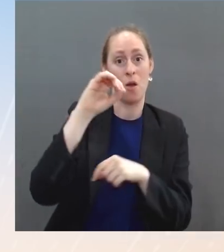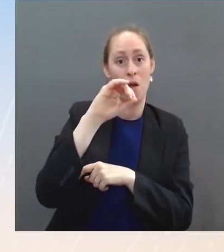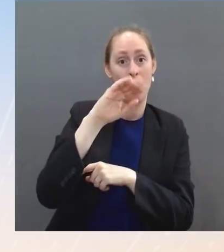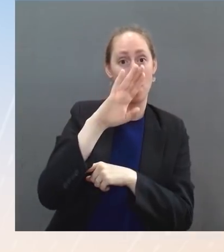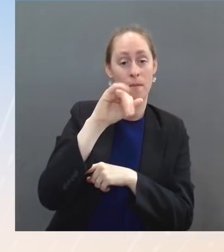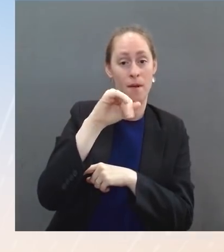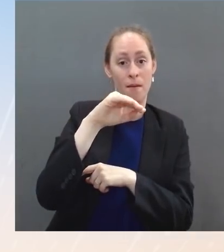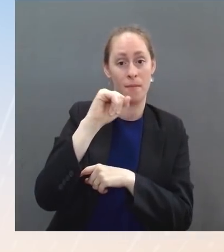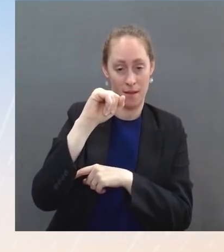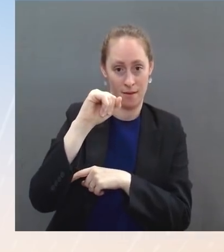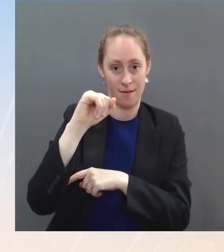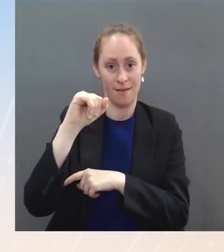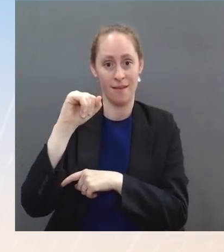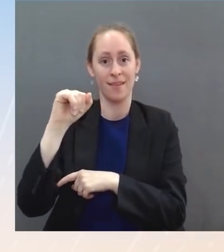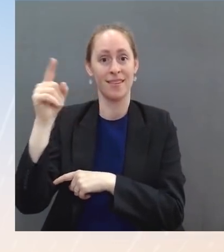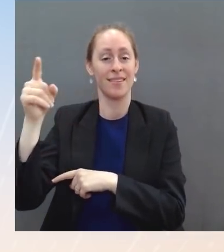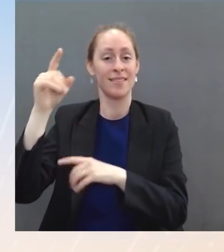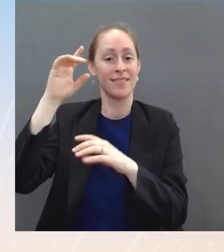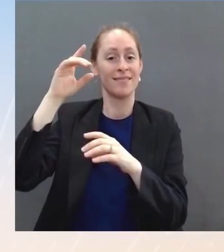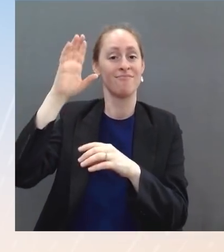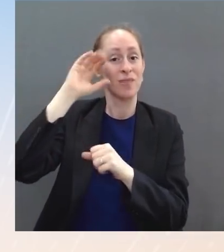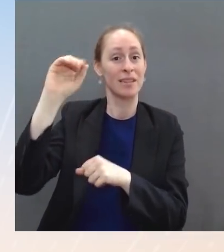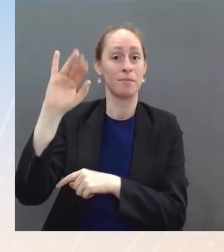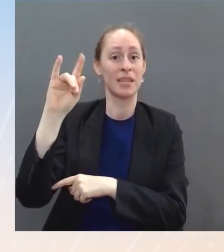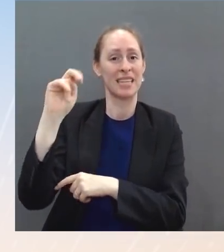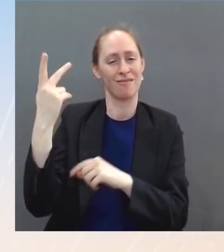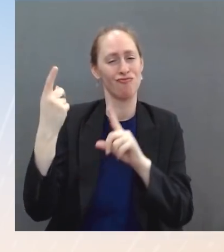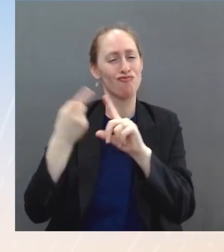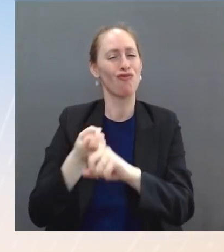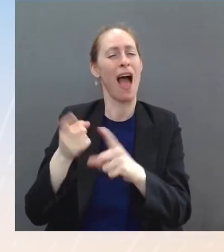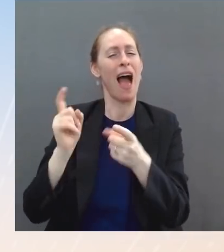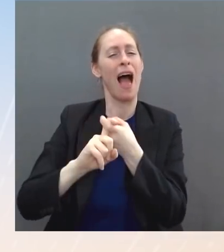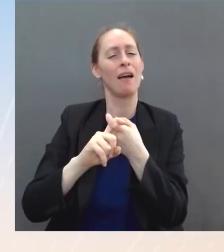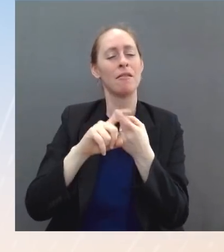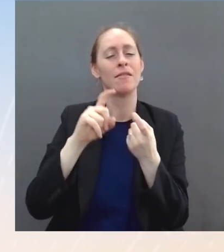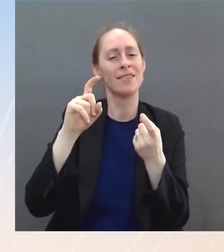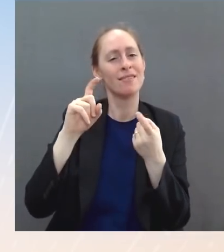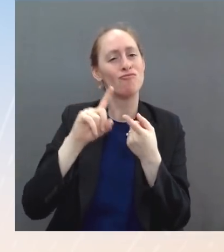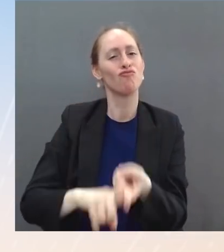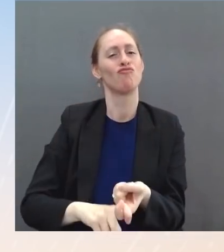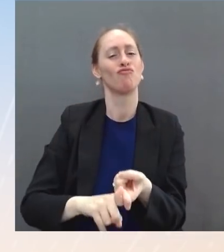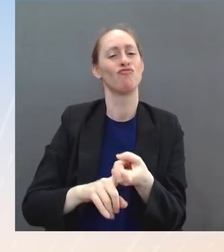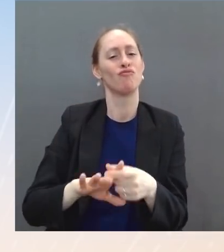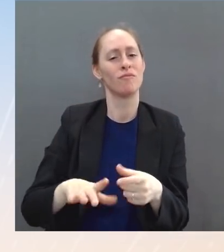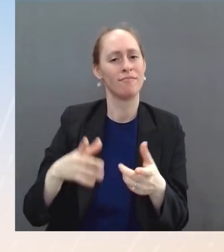But given that they only live a few miles apart, why is this the first time that the former President has been invited to the White House?